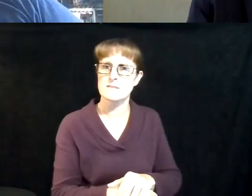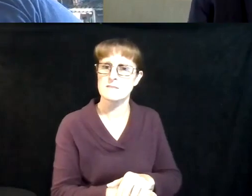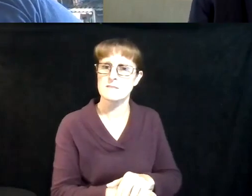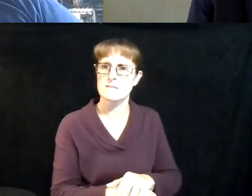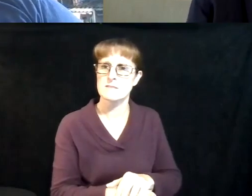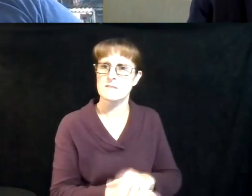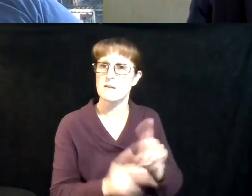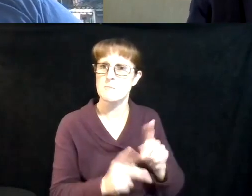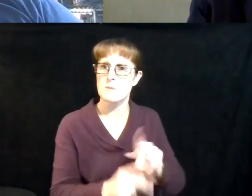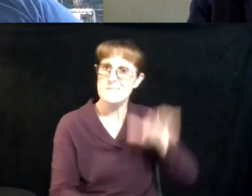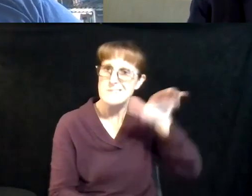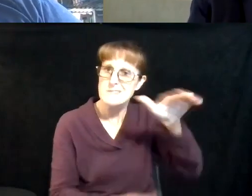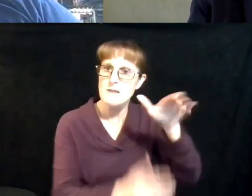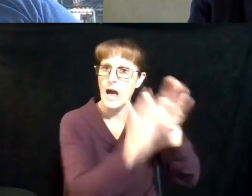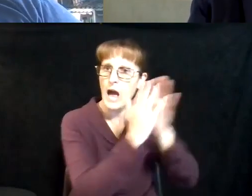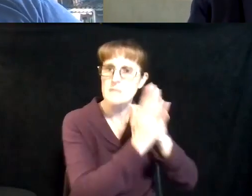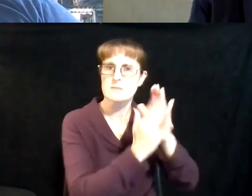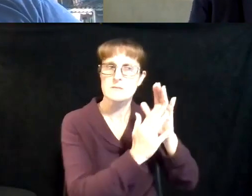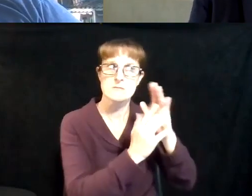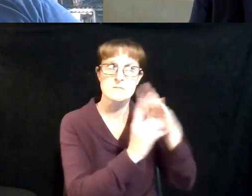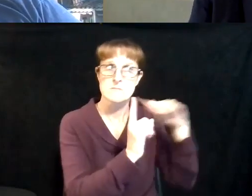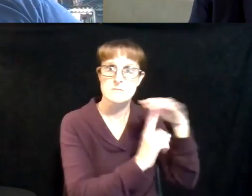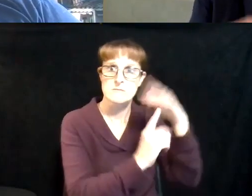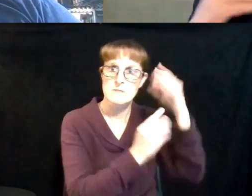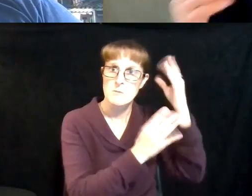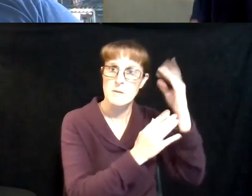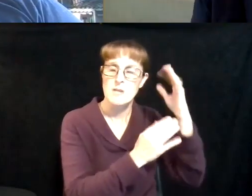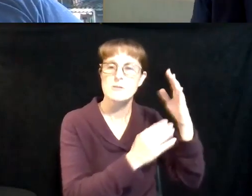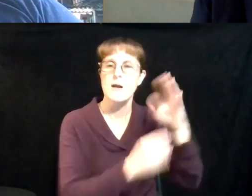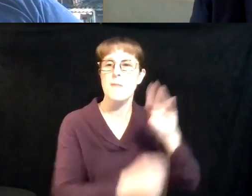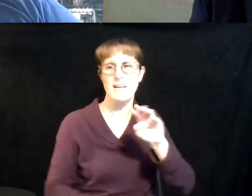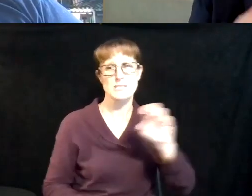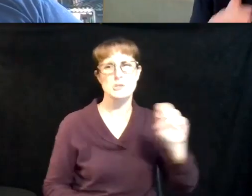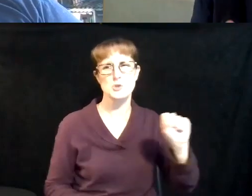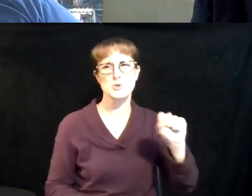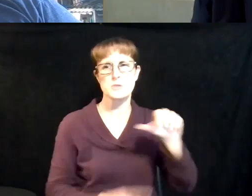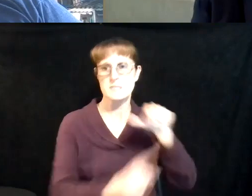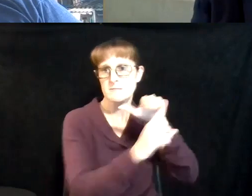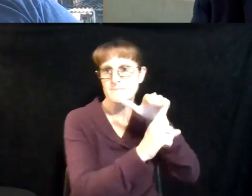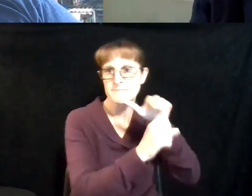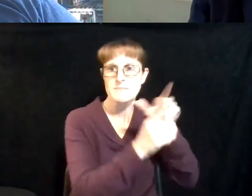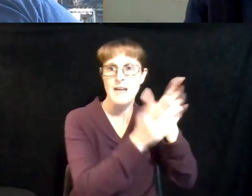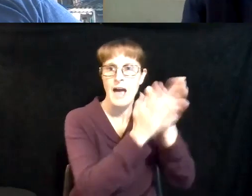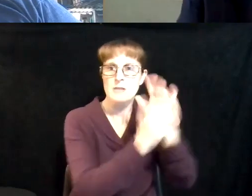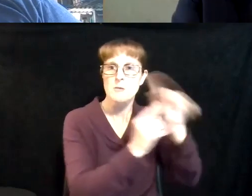in Massachusetts, around these issues of morality and electric shock.